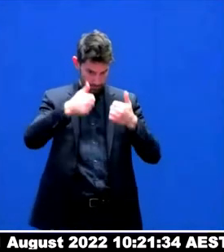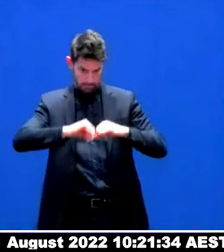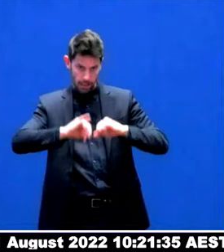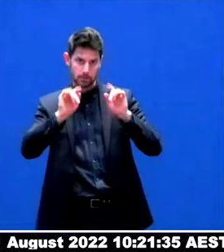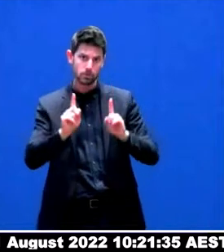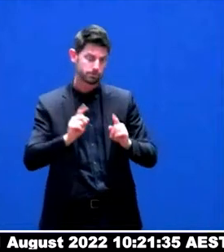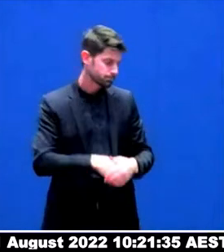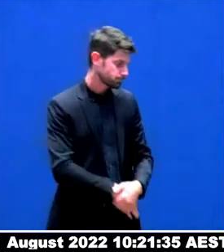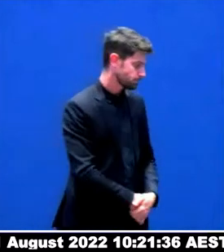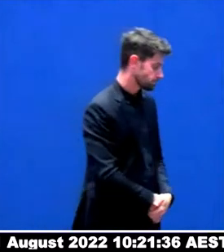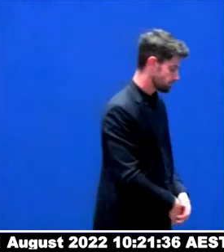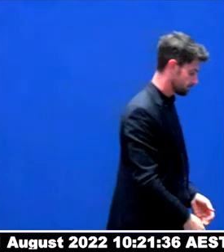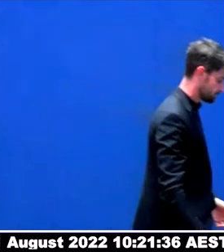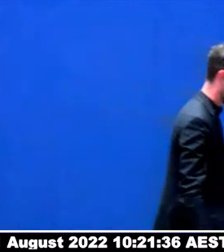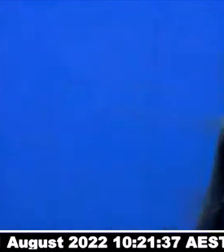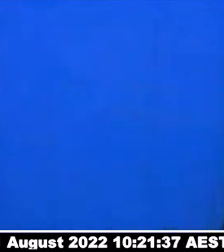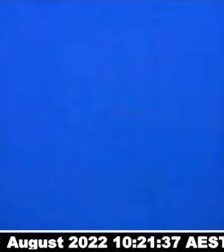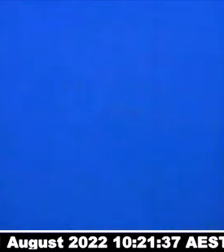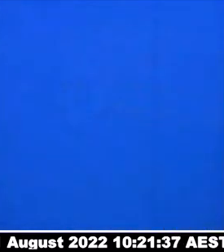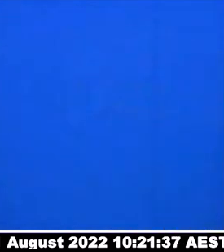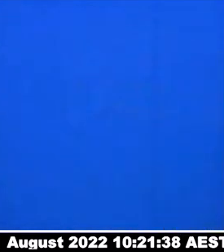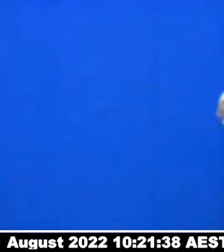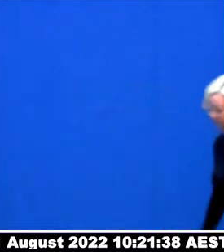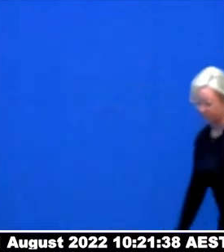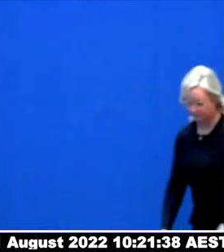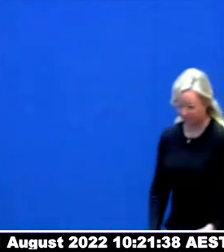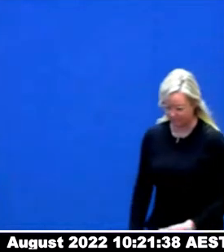There's an assessment of that, but obviously, in some cases, it's